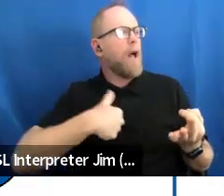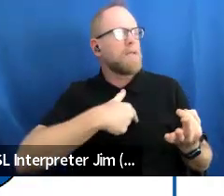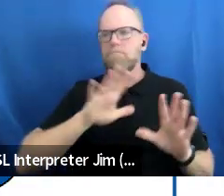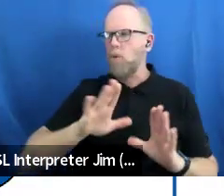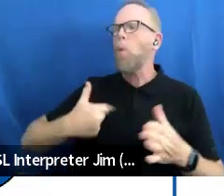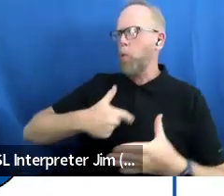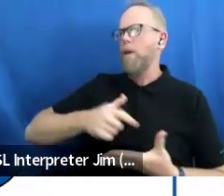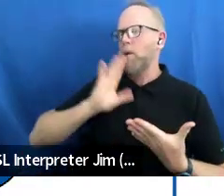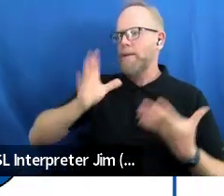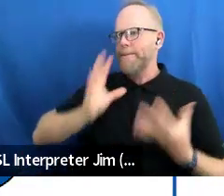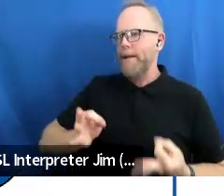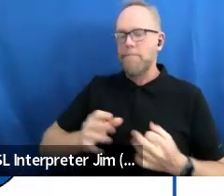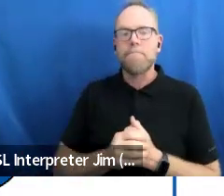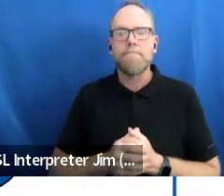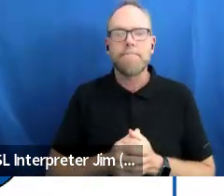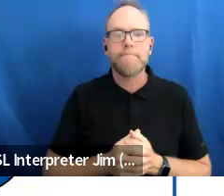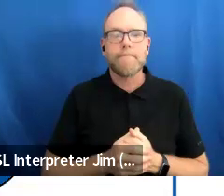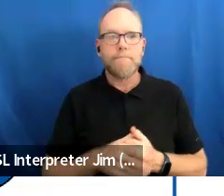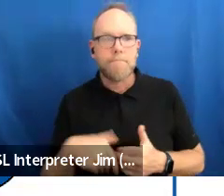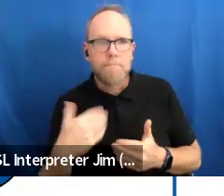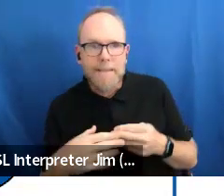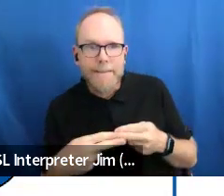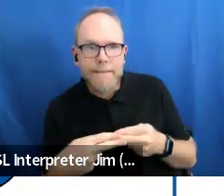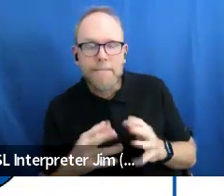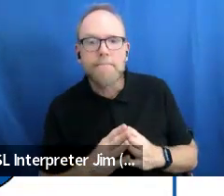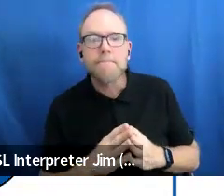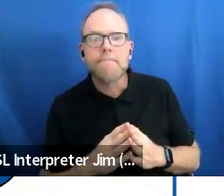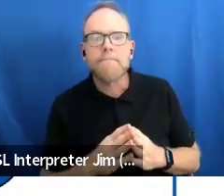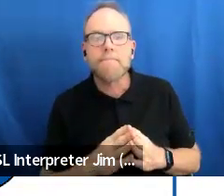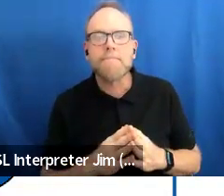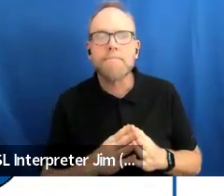Next slide, please. And part of understanding